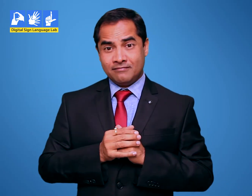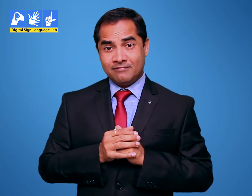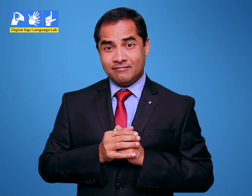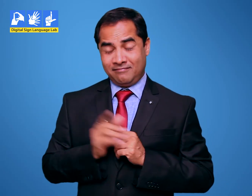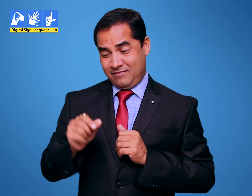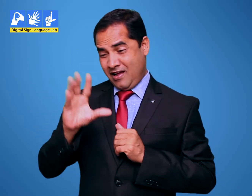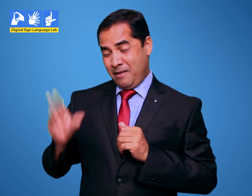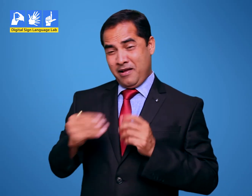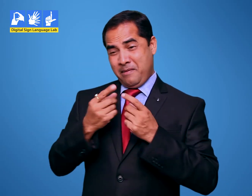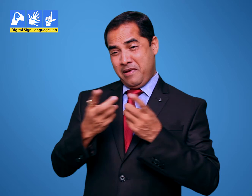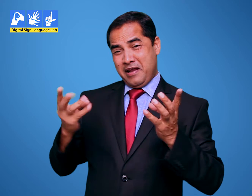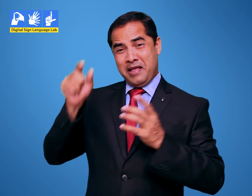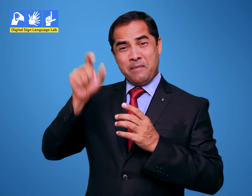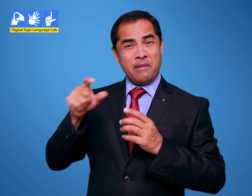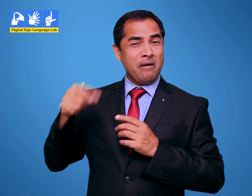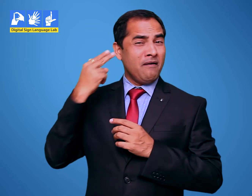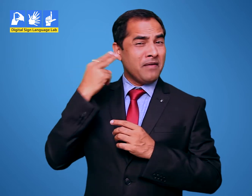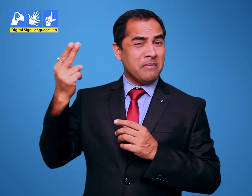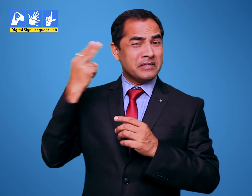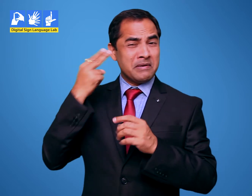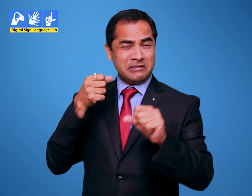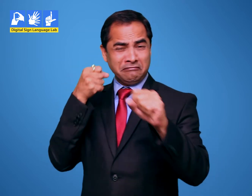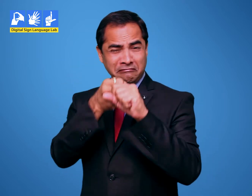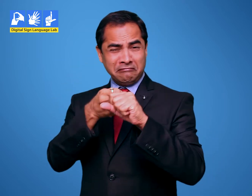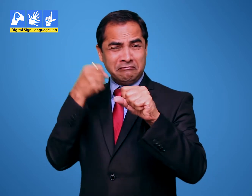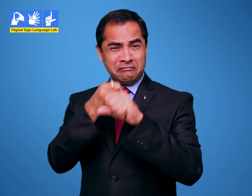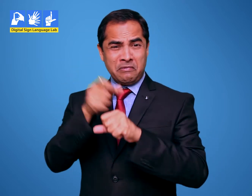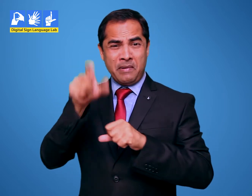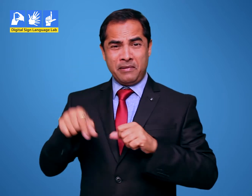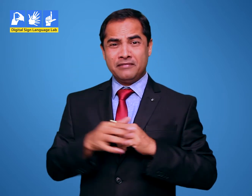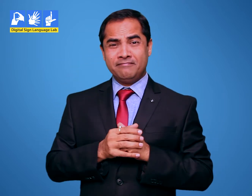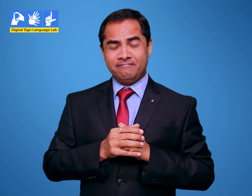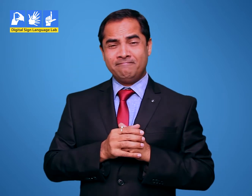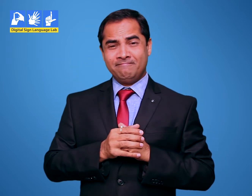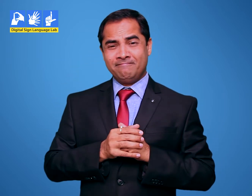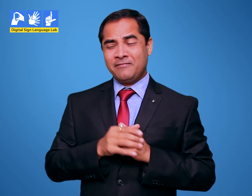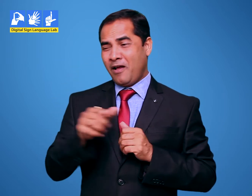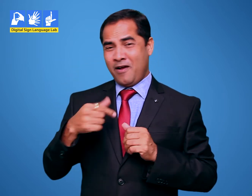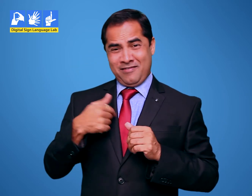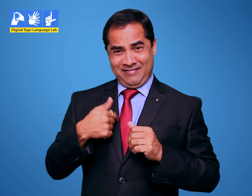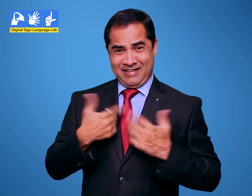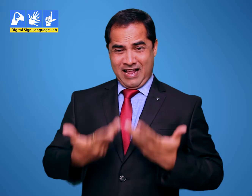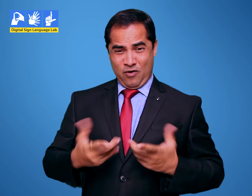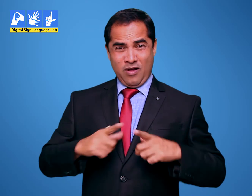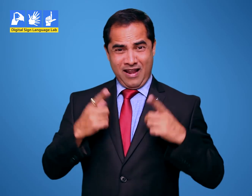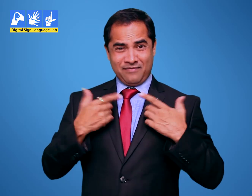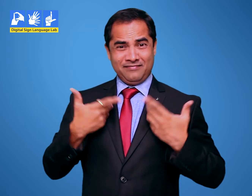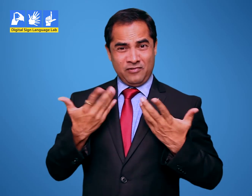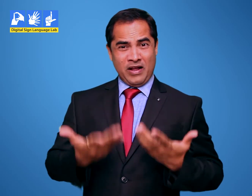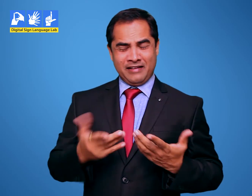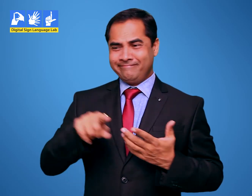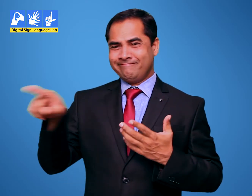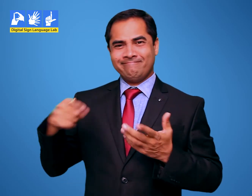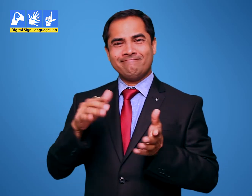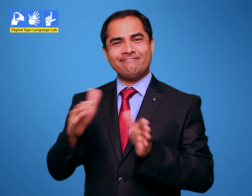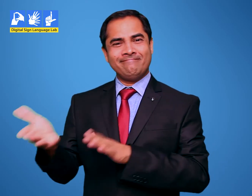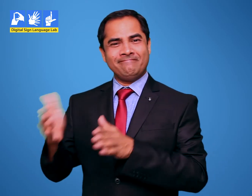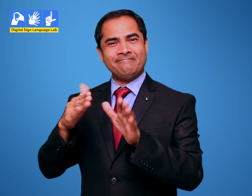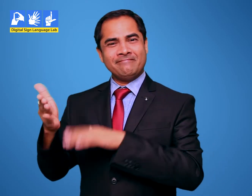sum of all those African Patriots who had gone before me.